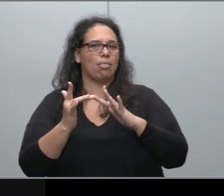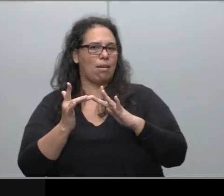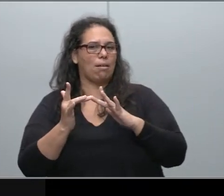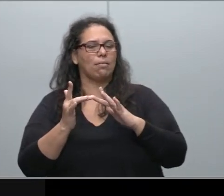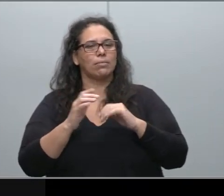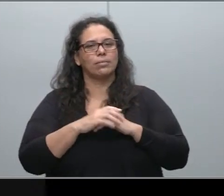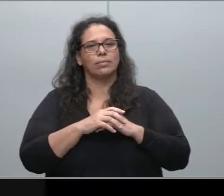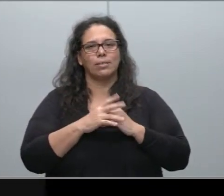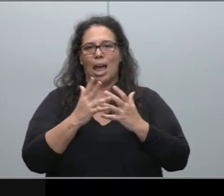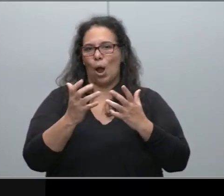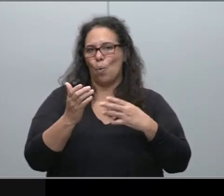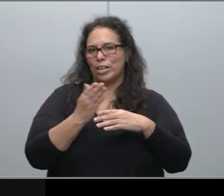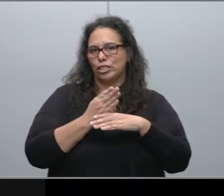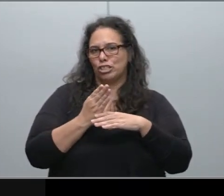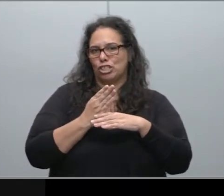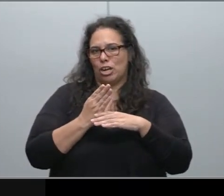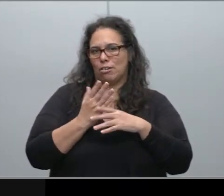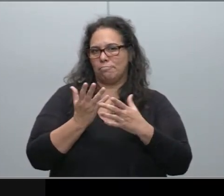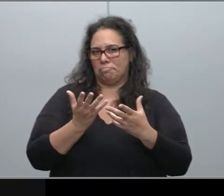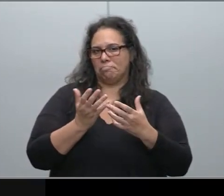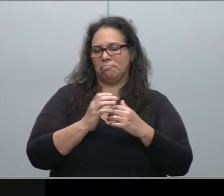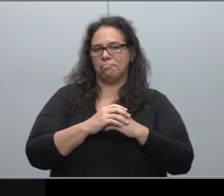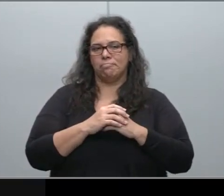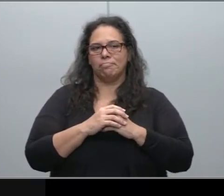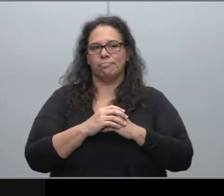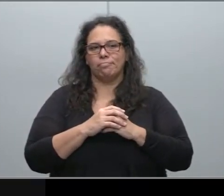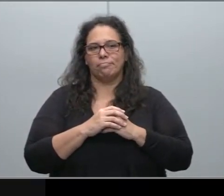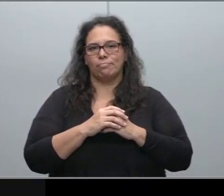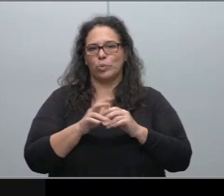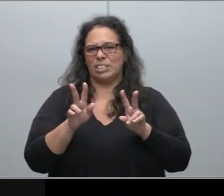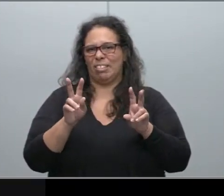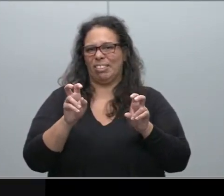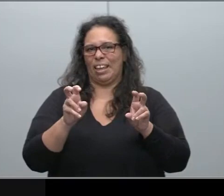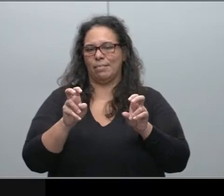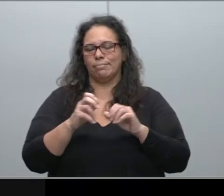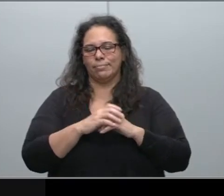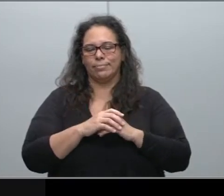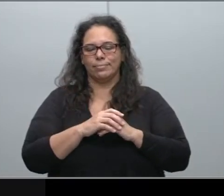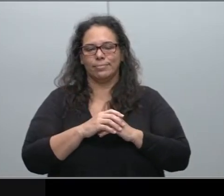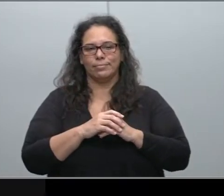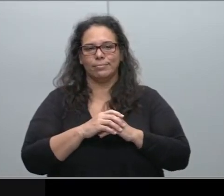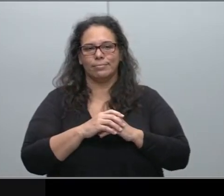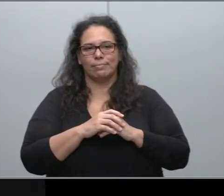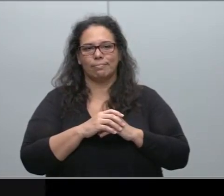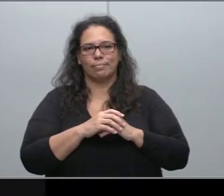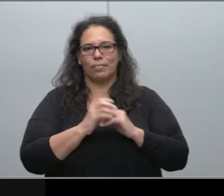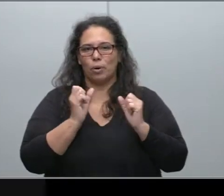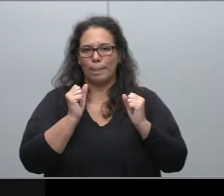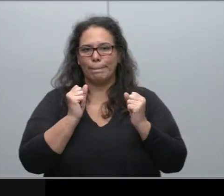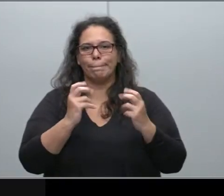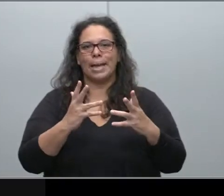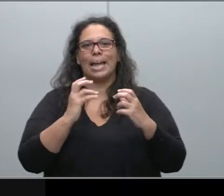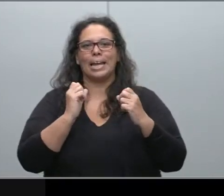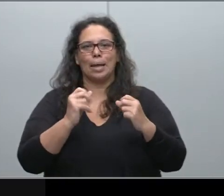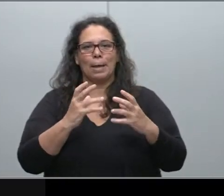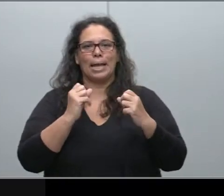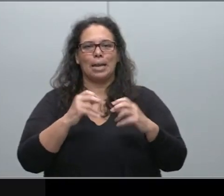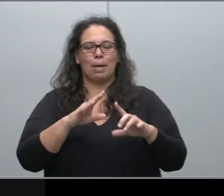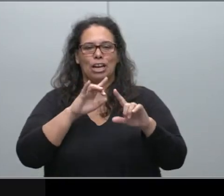to the guiding questions that we're seeing today. For example, social-emotional learning and mental health type support,